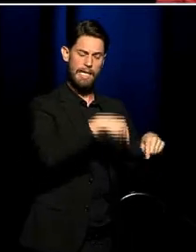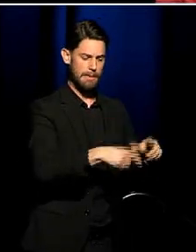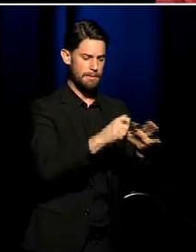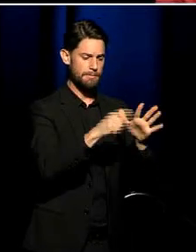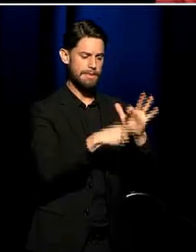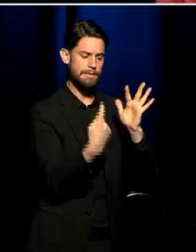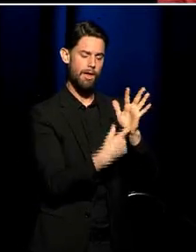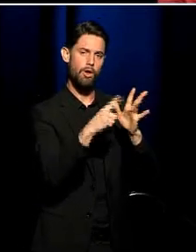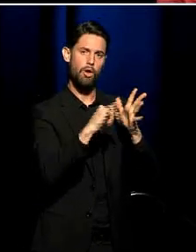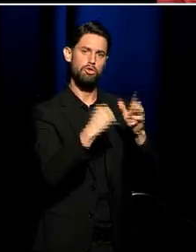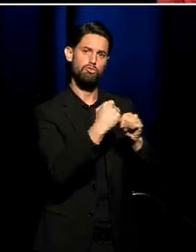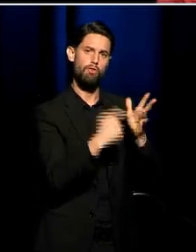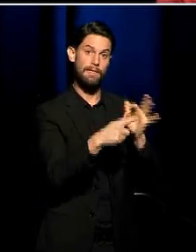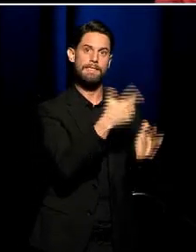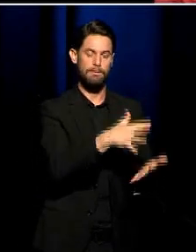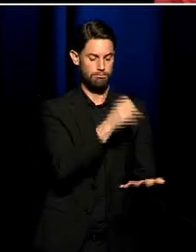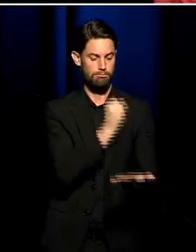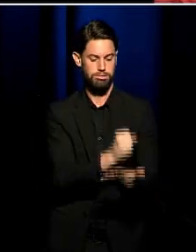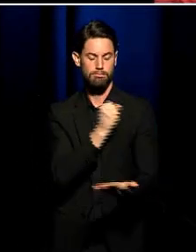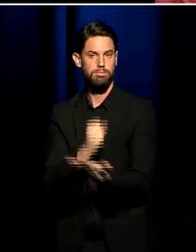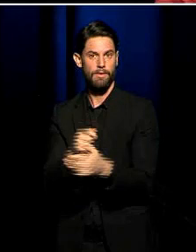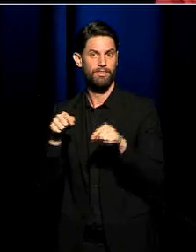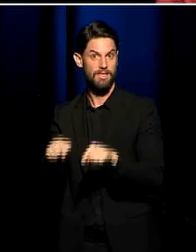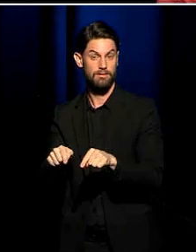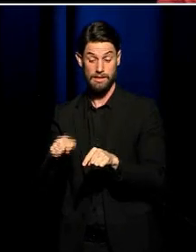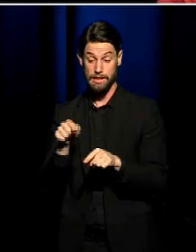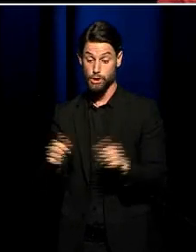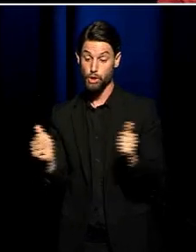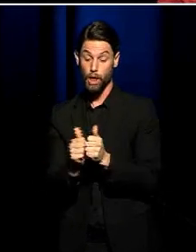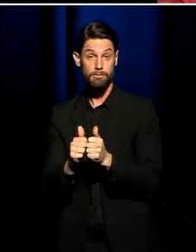Commonwealth of Australia. This is the formal document establishing the Royal